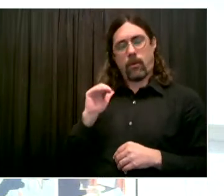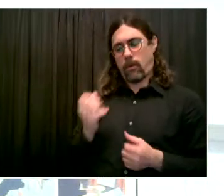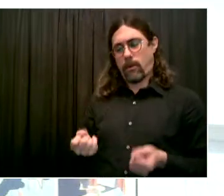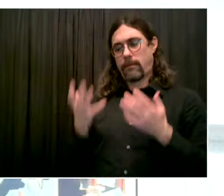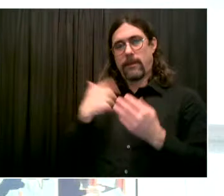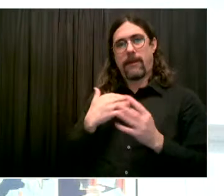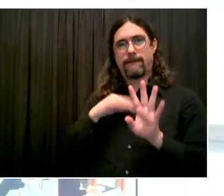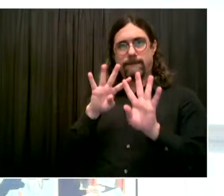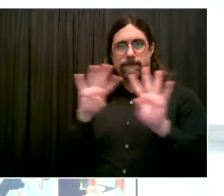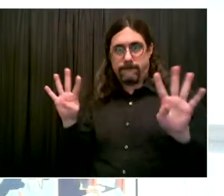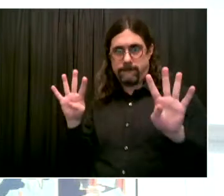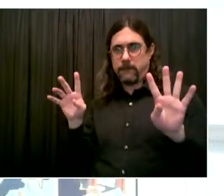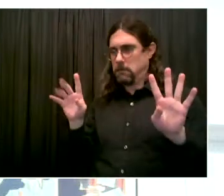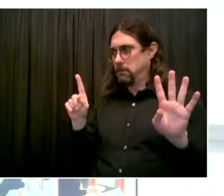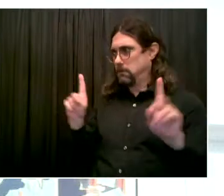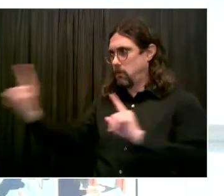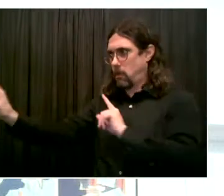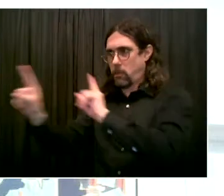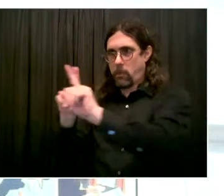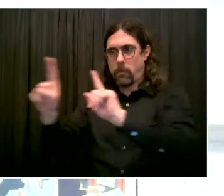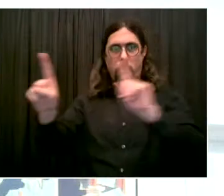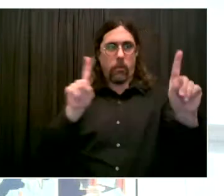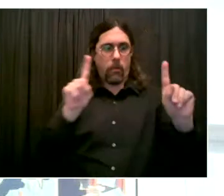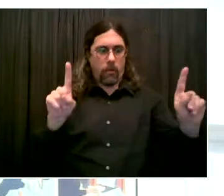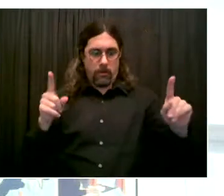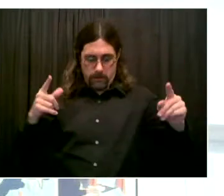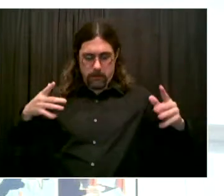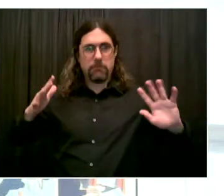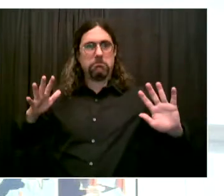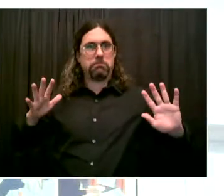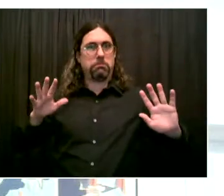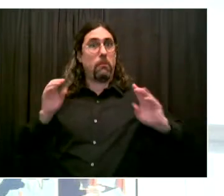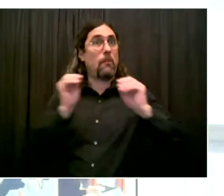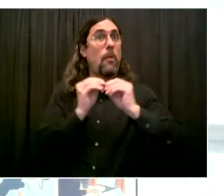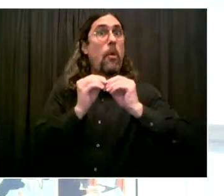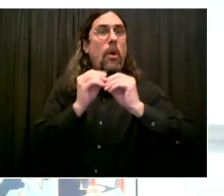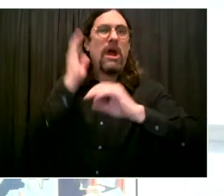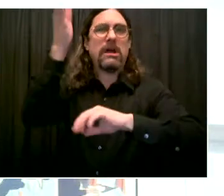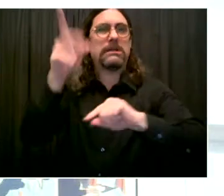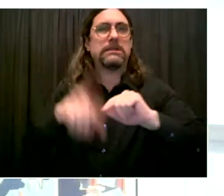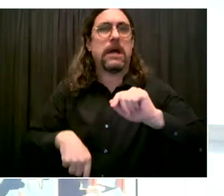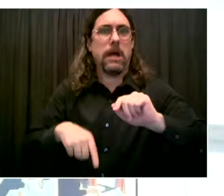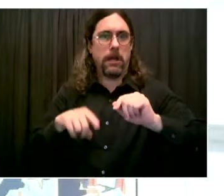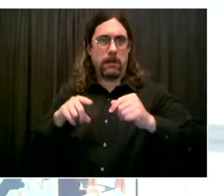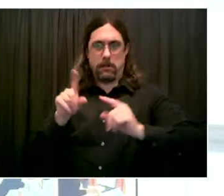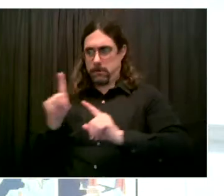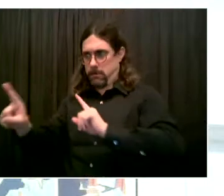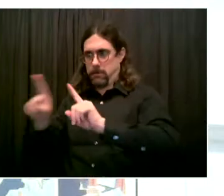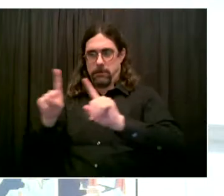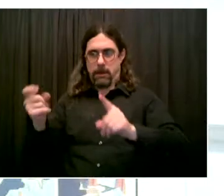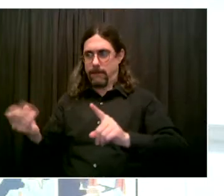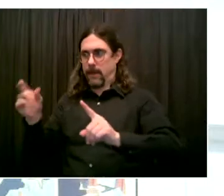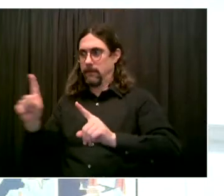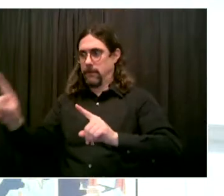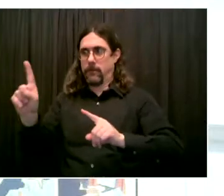JOHNSON & JOHNSON VACCINE. THUS FAR I DO KNOW HUNDREDS OF THOSE CALLS HAVE BEEN MADE AND